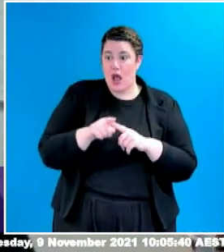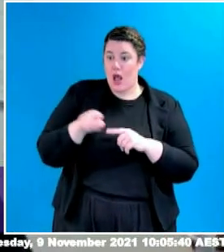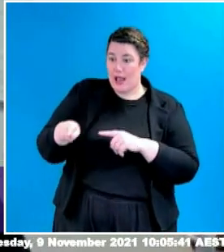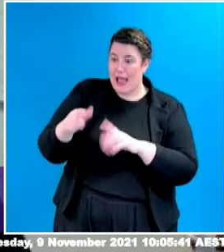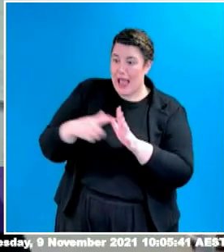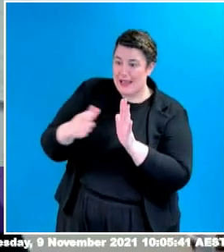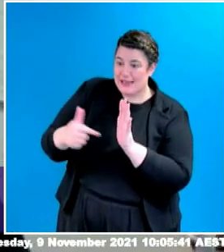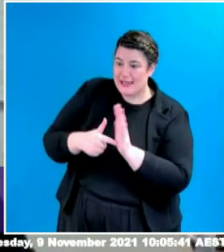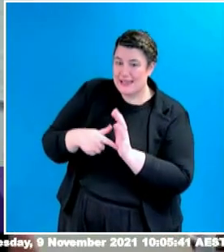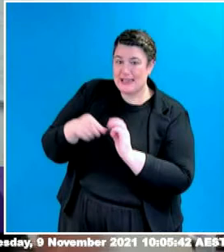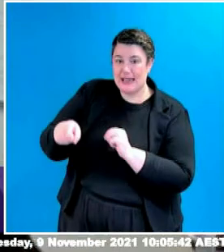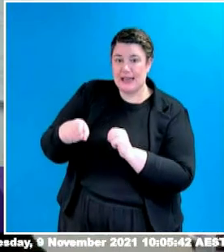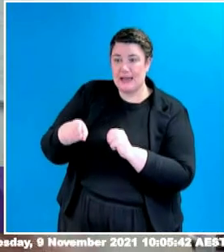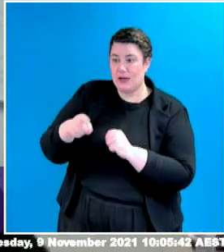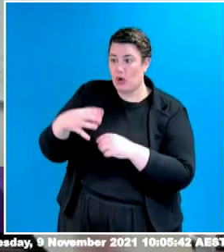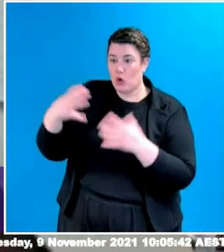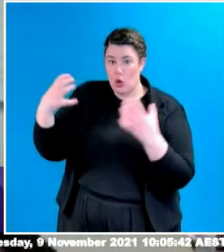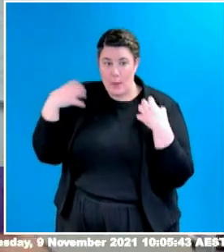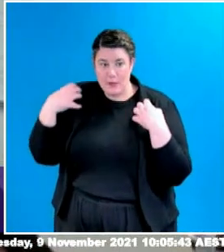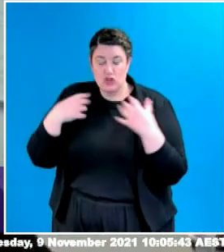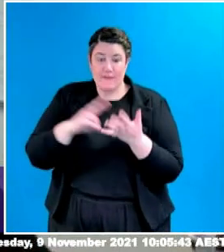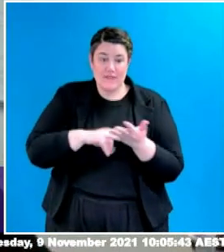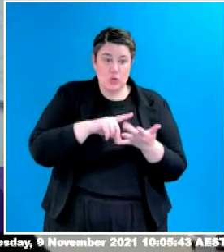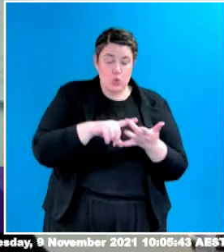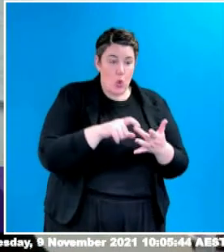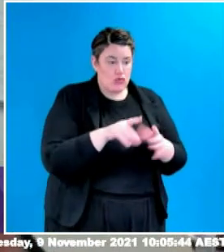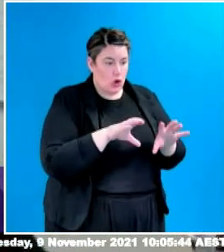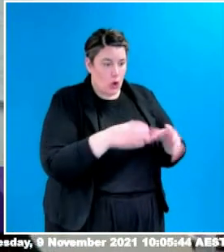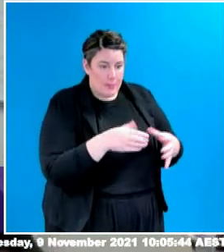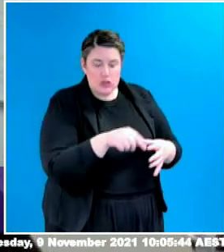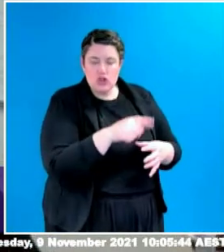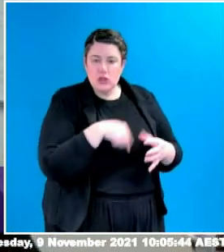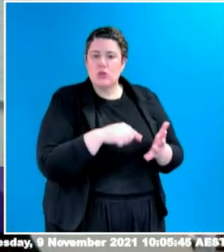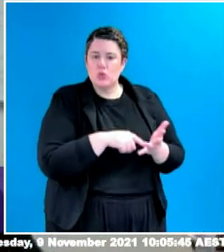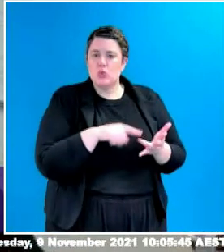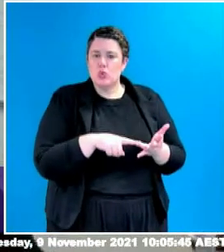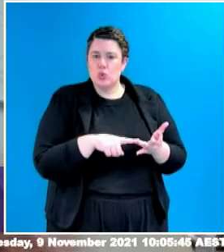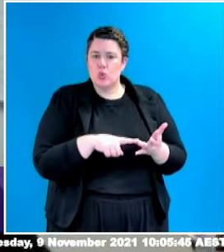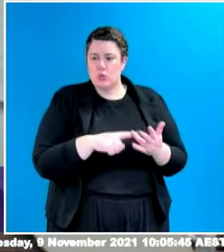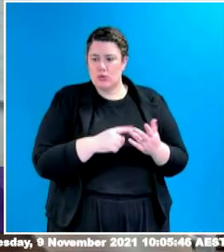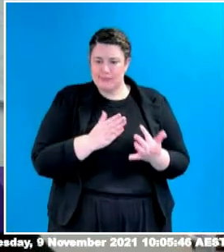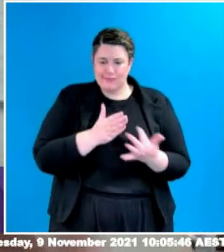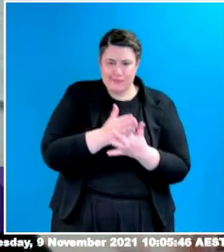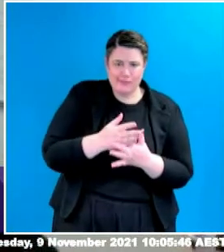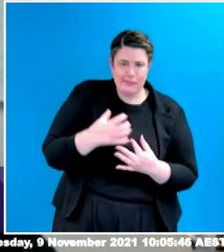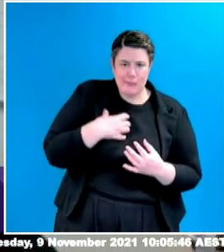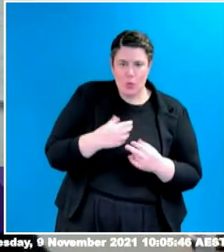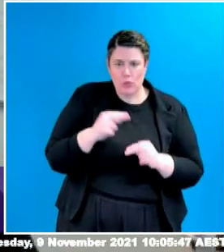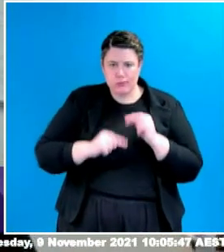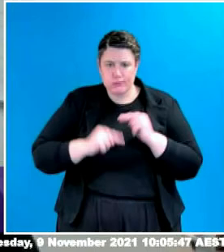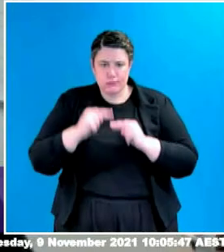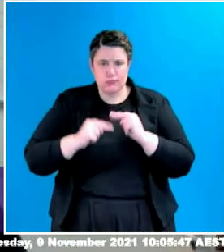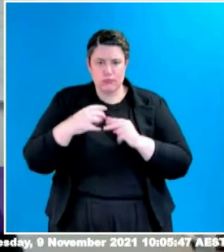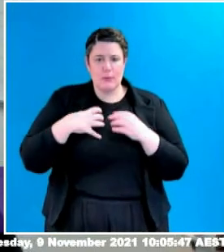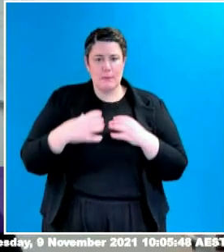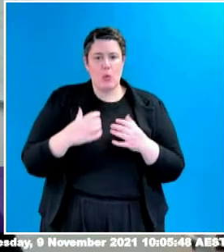the Victorian Commission to continue to act in that intervention space to develop that case law.